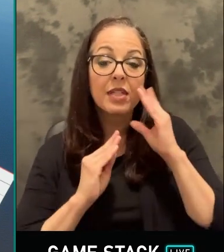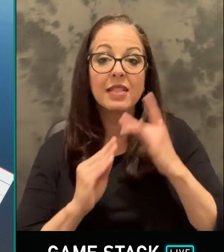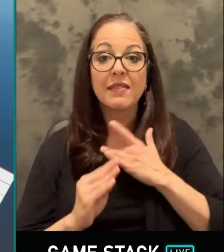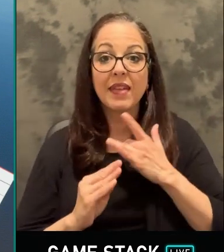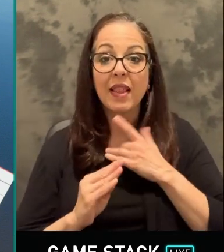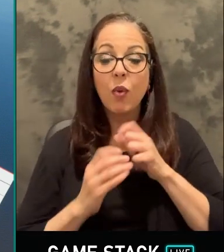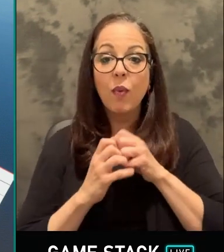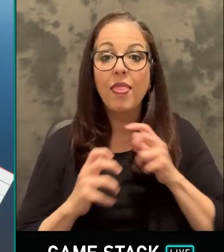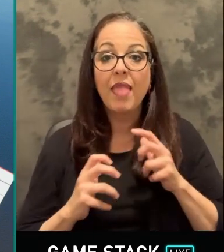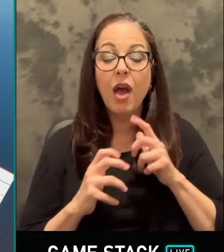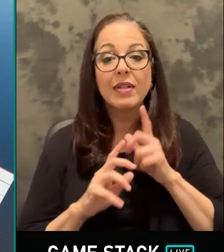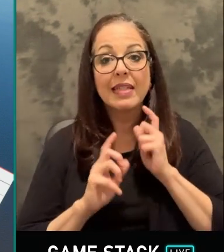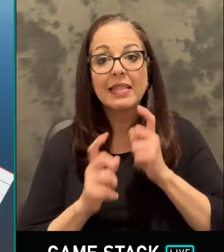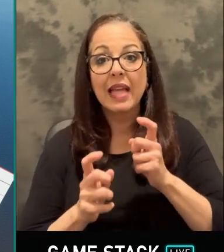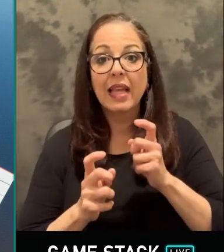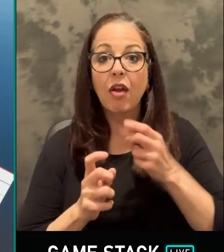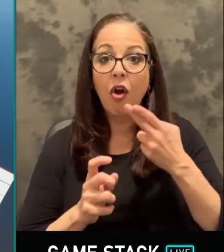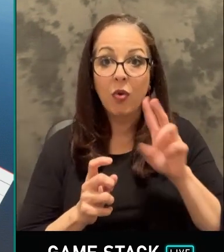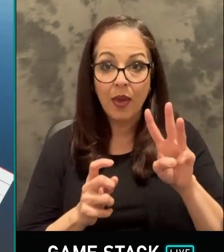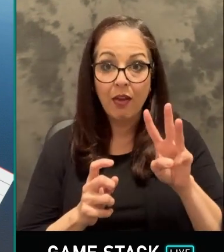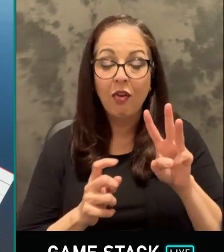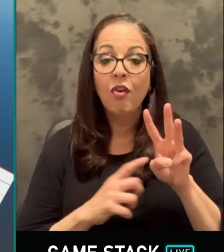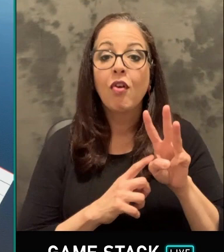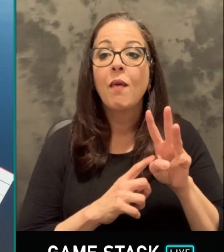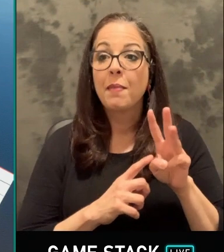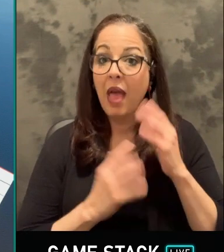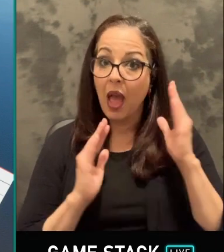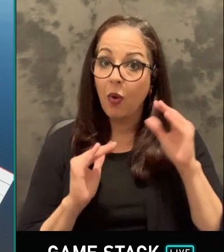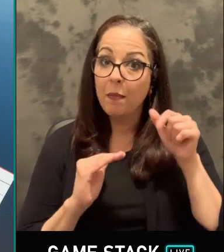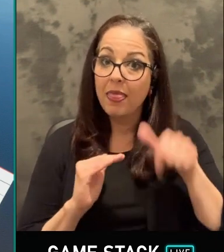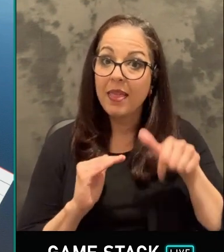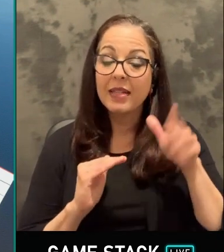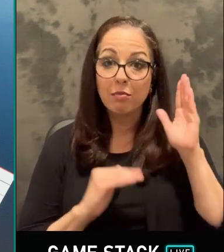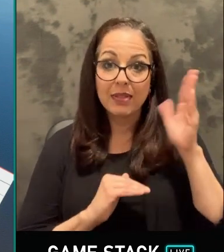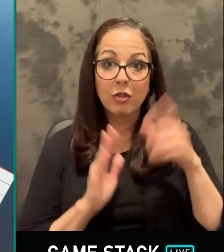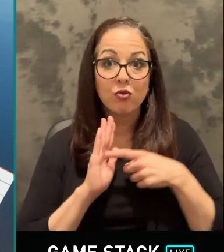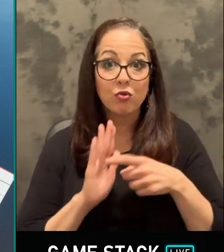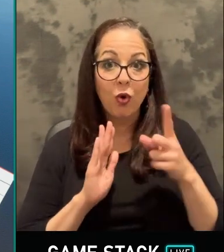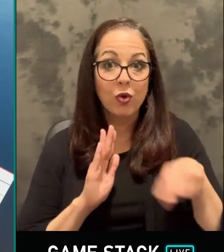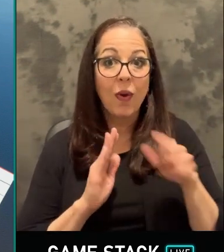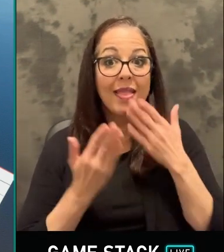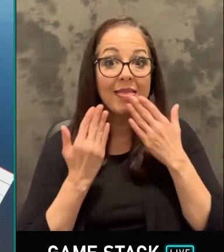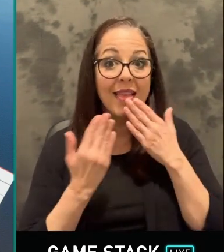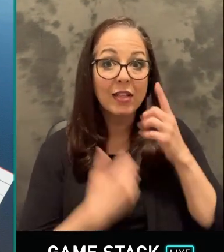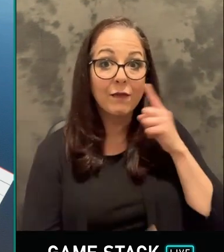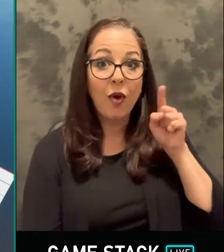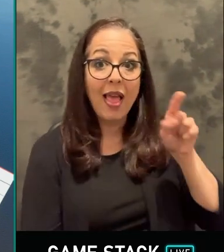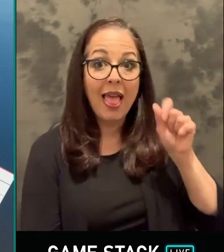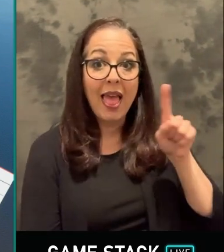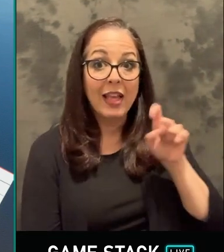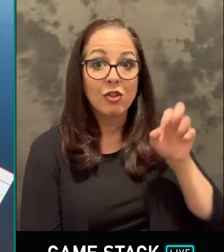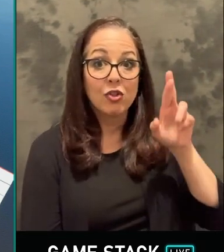I hope that this presentation is showing that thanks to Azure, this is way deeper than that.